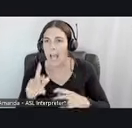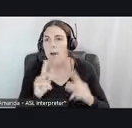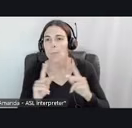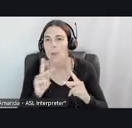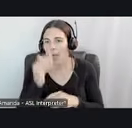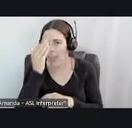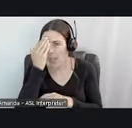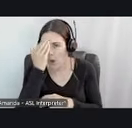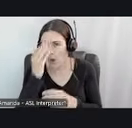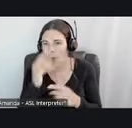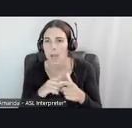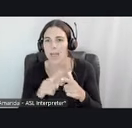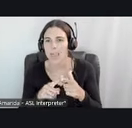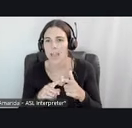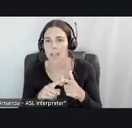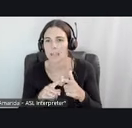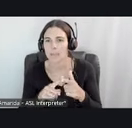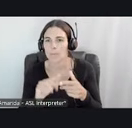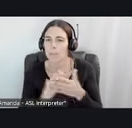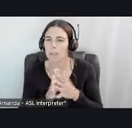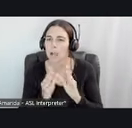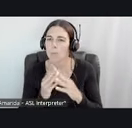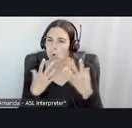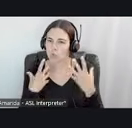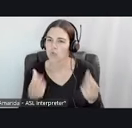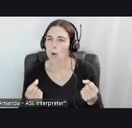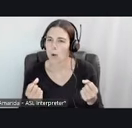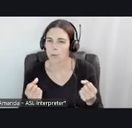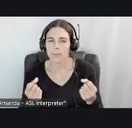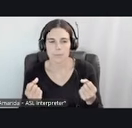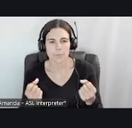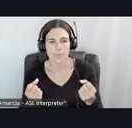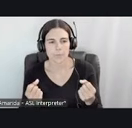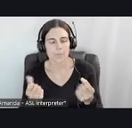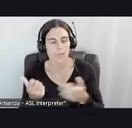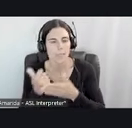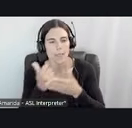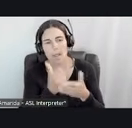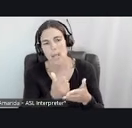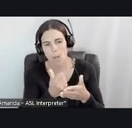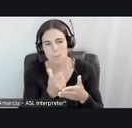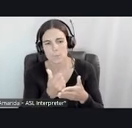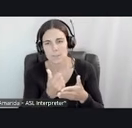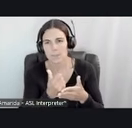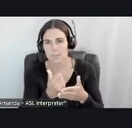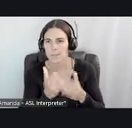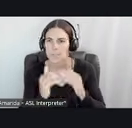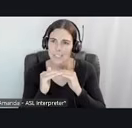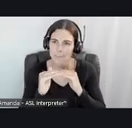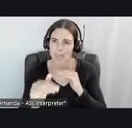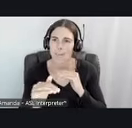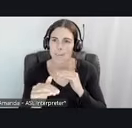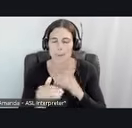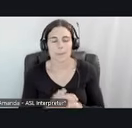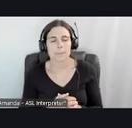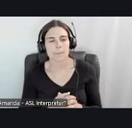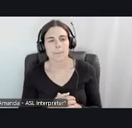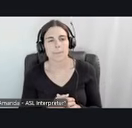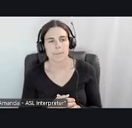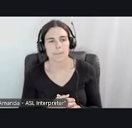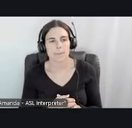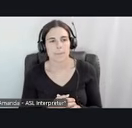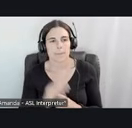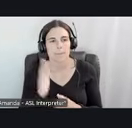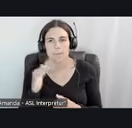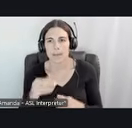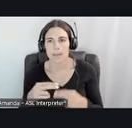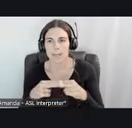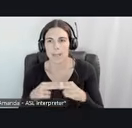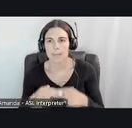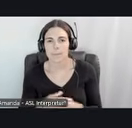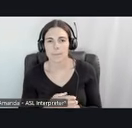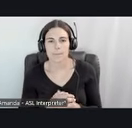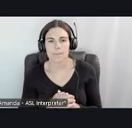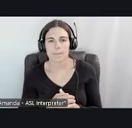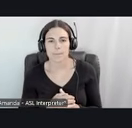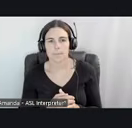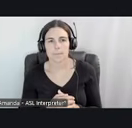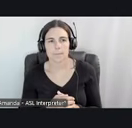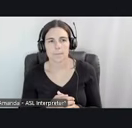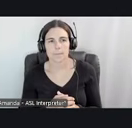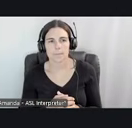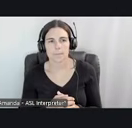then strengthen those things uh, in a way um, that helps build a path for sustainability. Next slide.